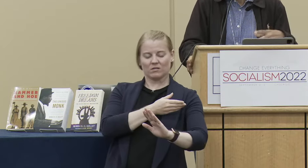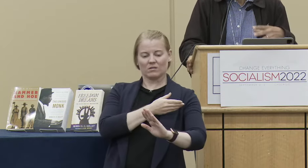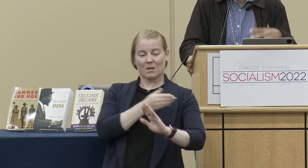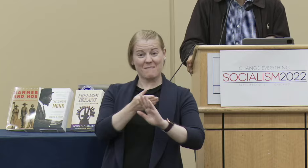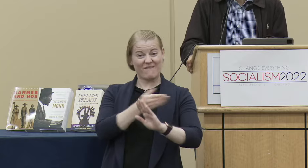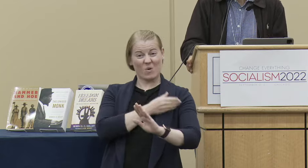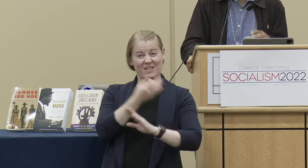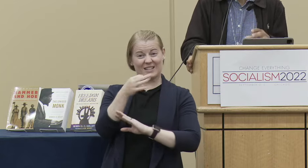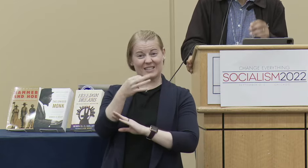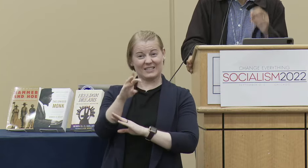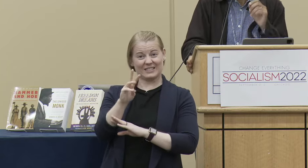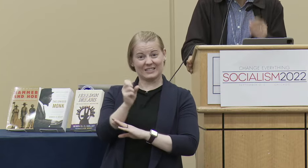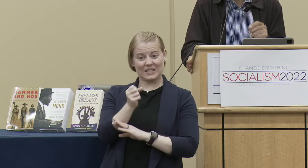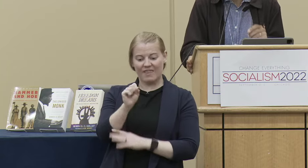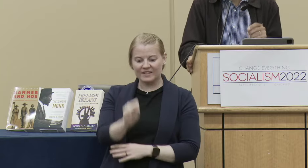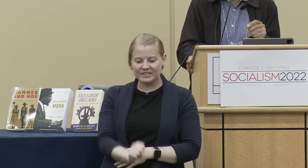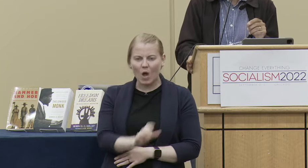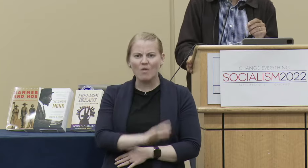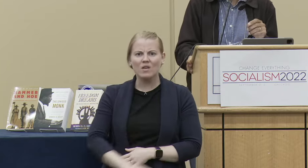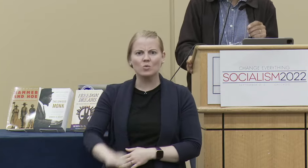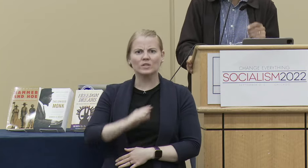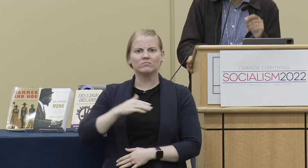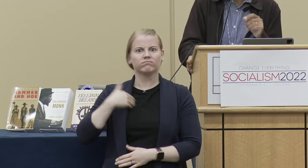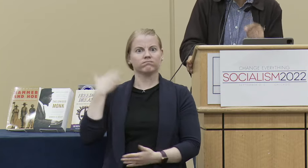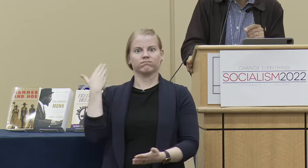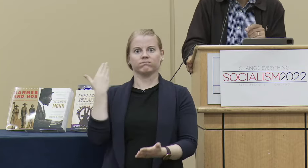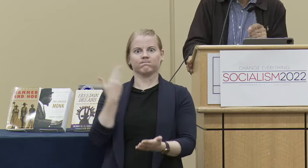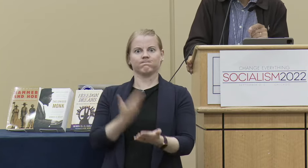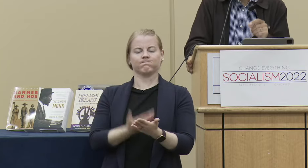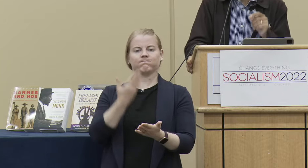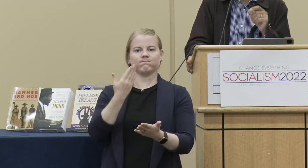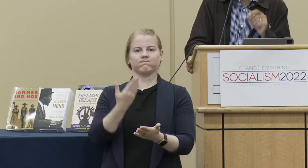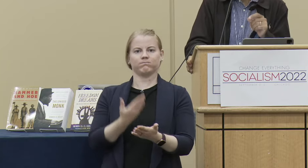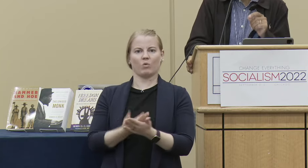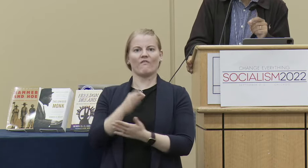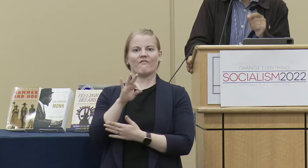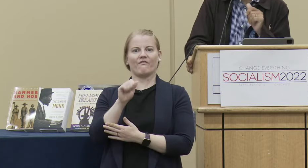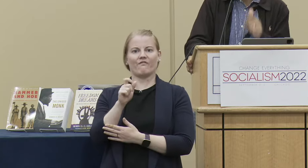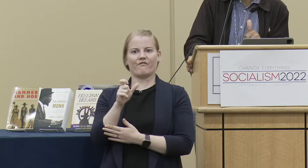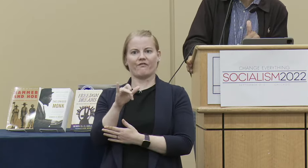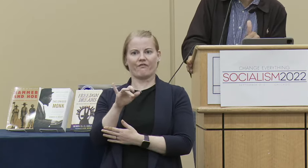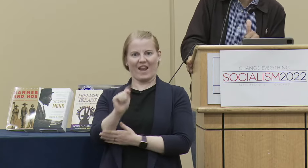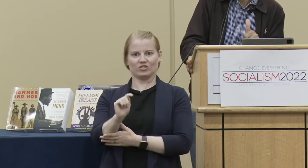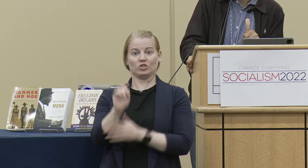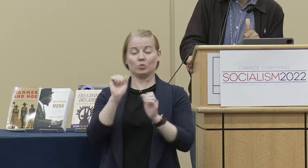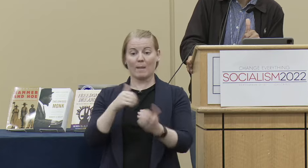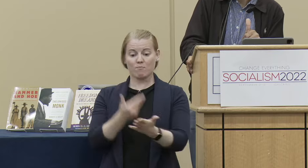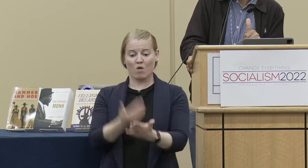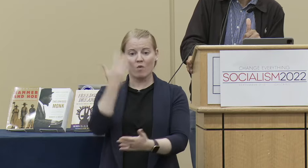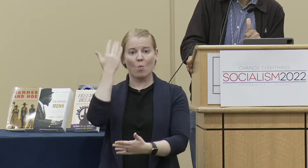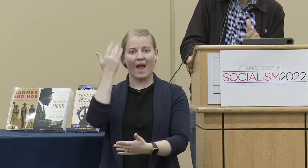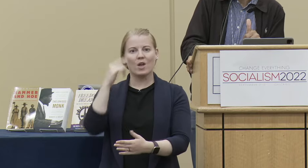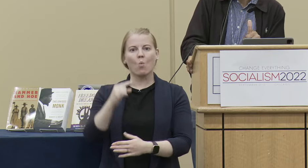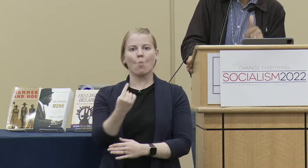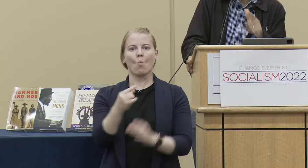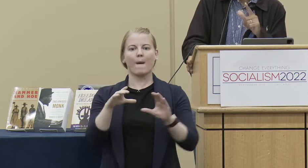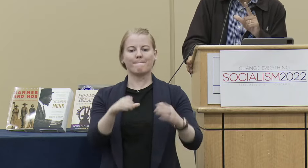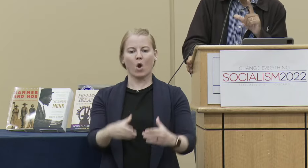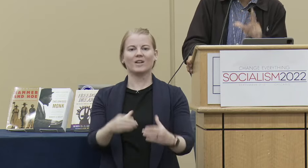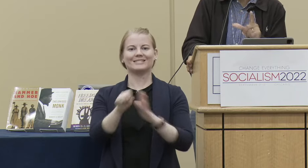the 1960s, and to this day, but especially before 1960s, the south was bona fide fascist. And I could prove it, because